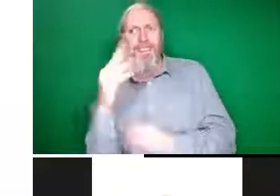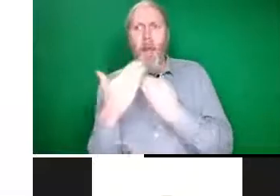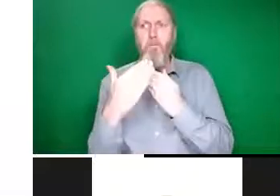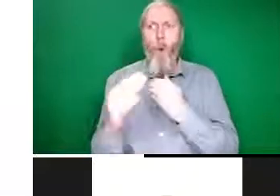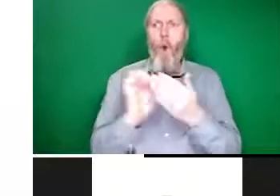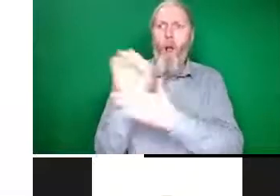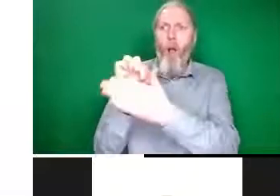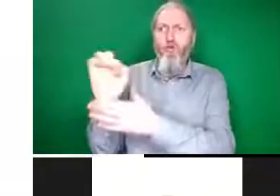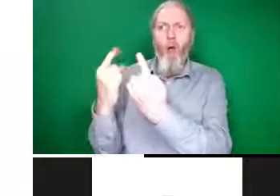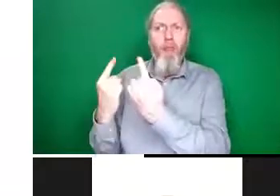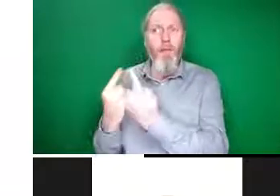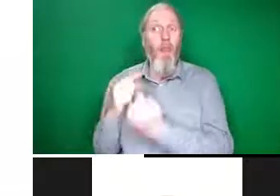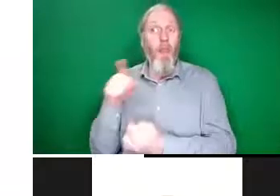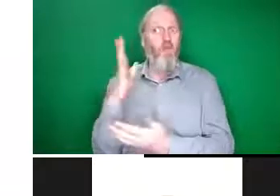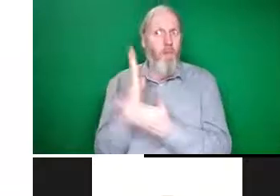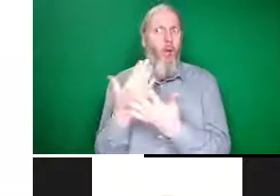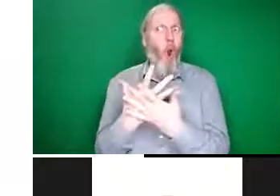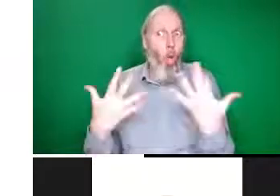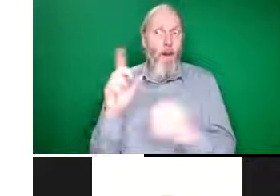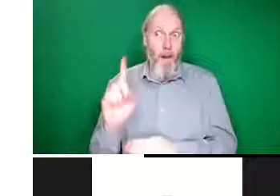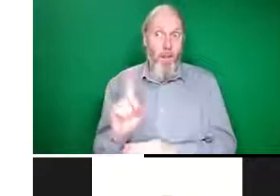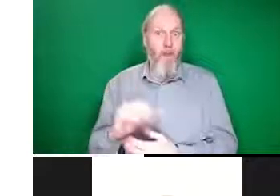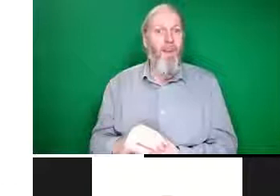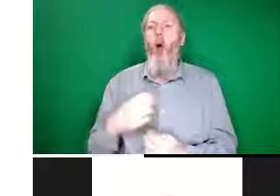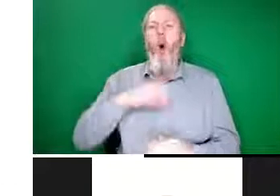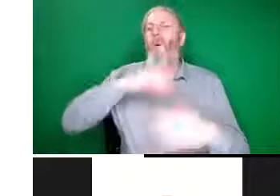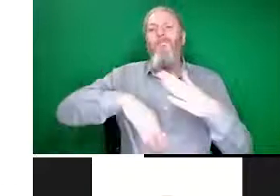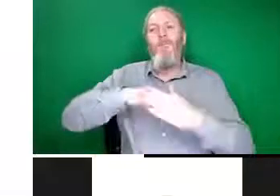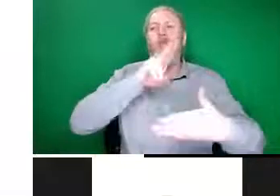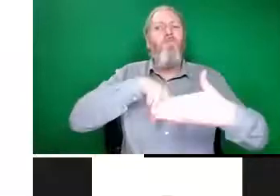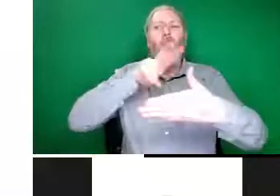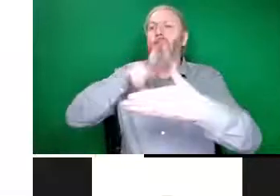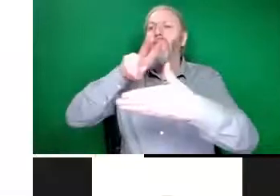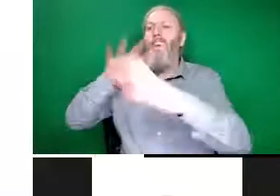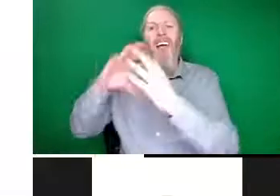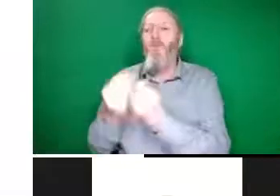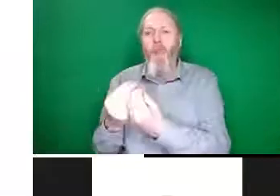to offer high streets and we know that from the A High Street Renaissance report for one.